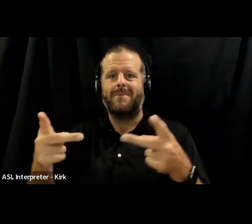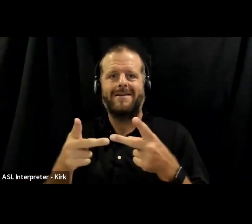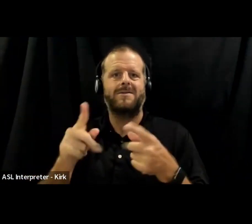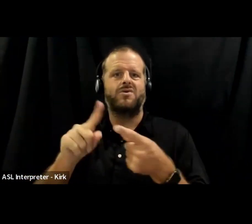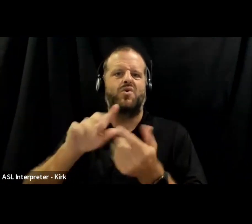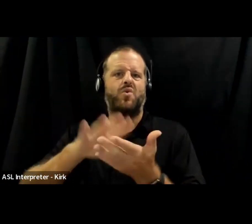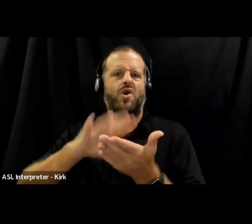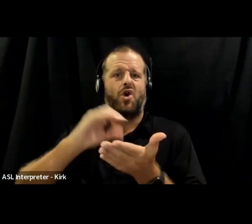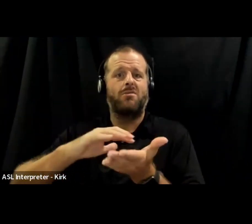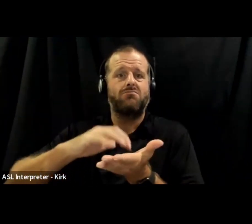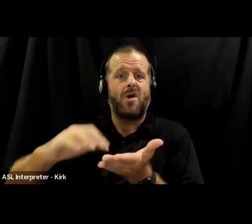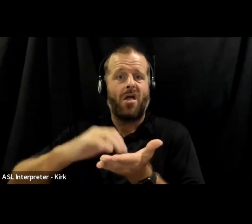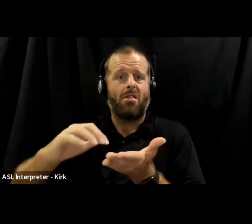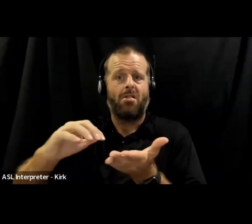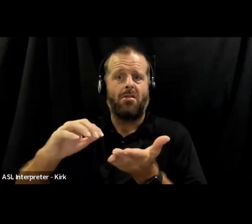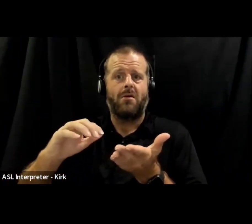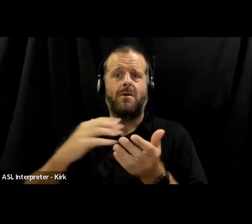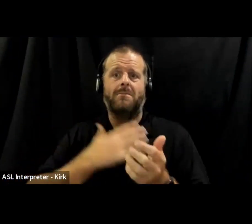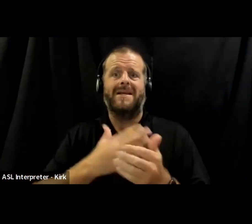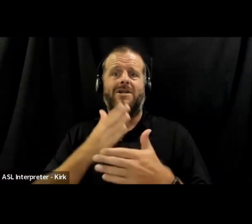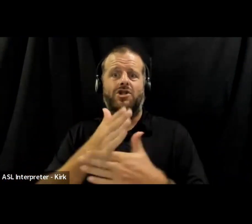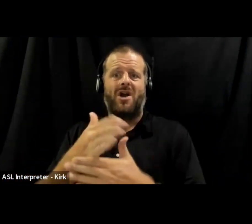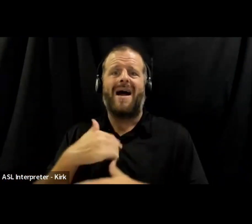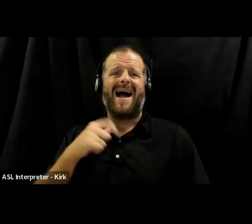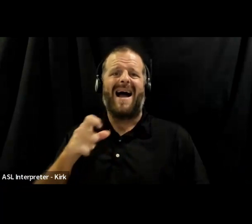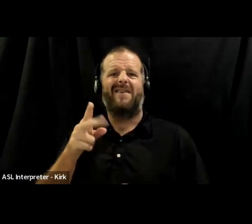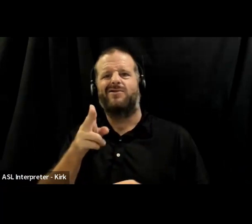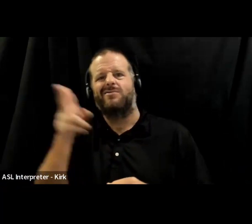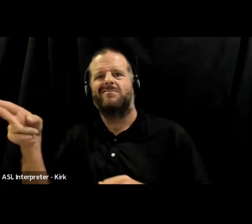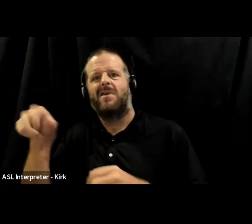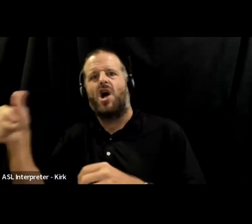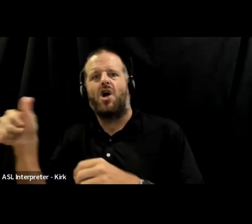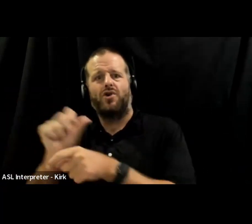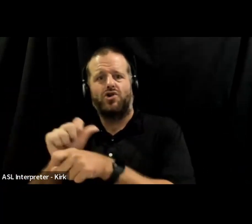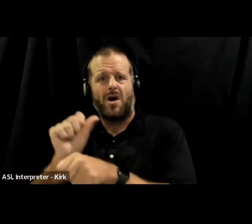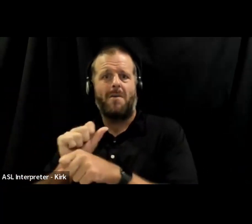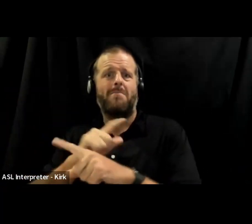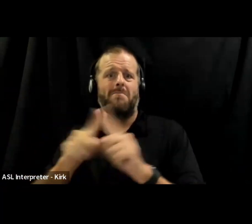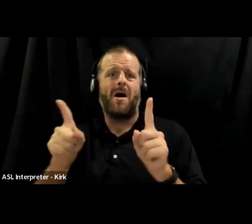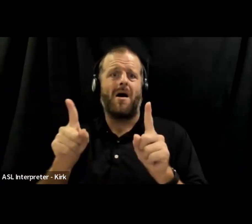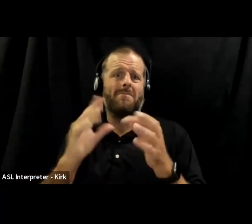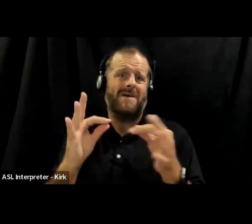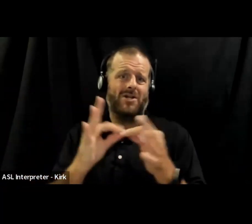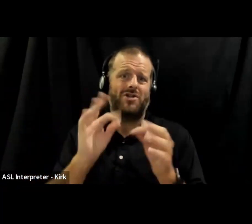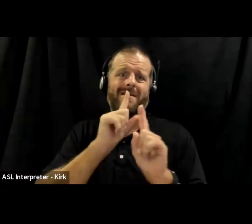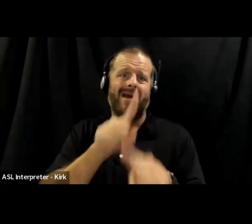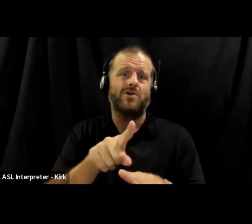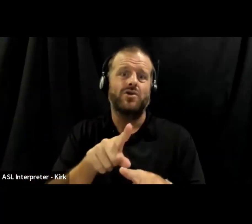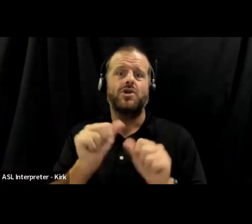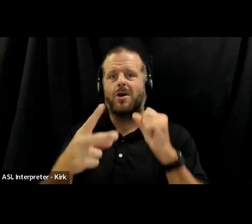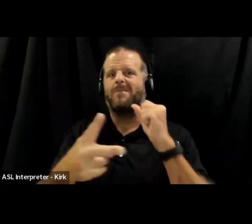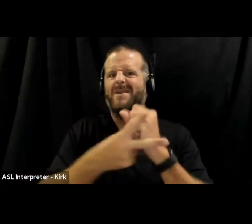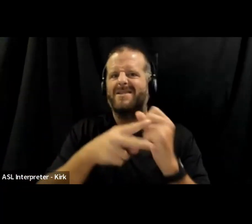Please share. I do have to go to another job, but please mention the answer, so it can be saved in the recording.